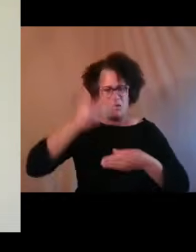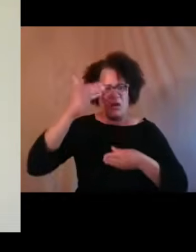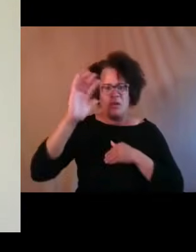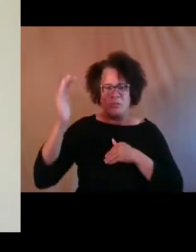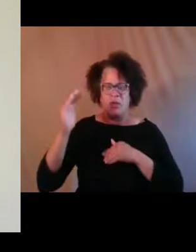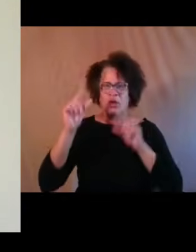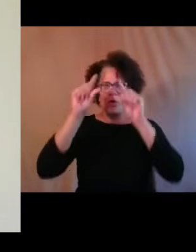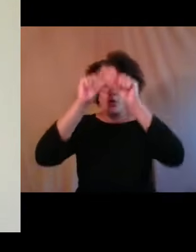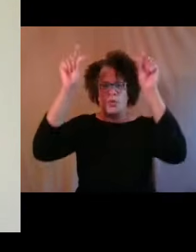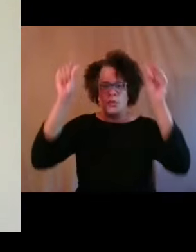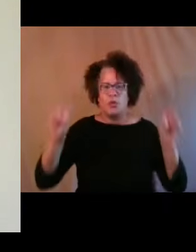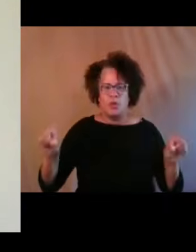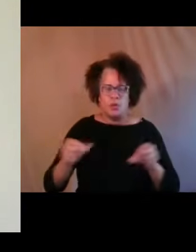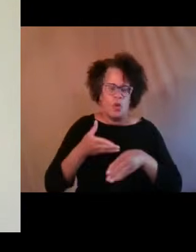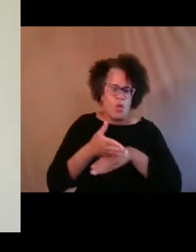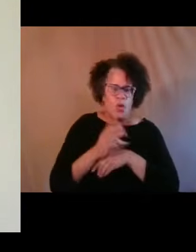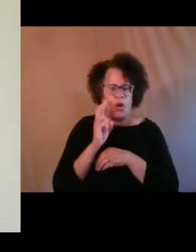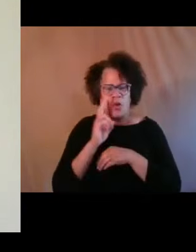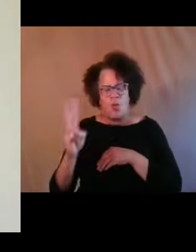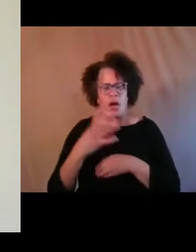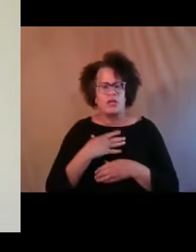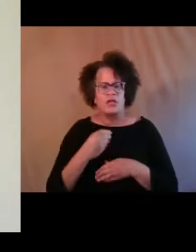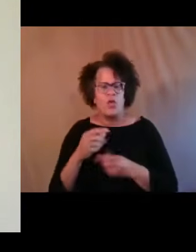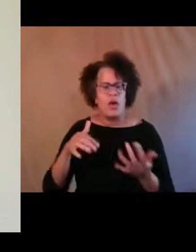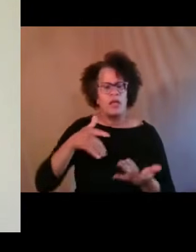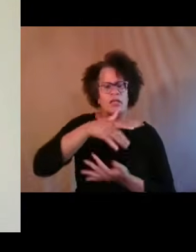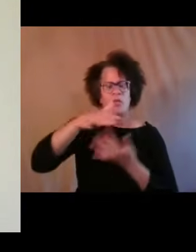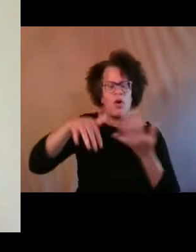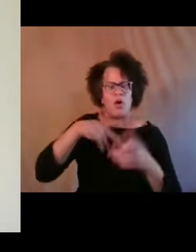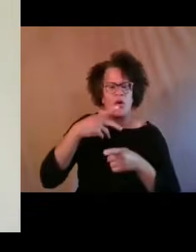and watch the white smoke exit from my parted lips.